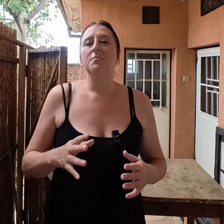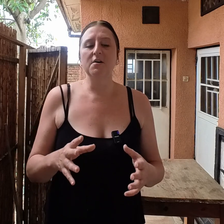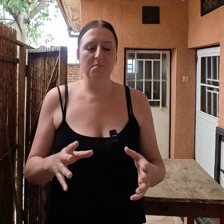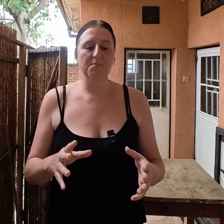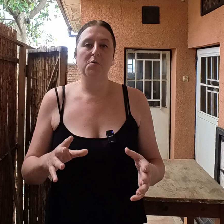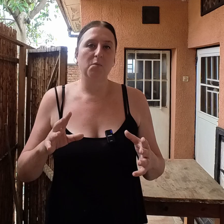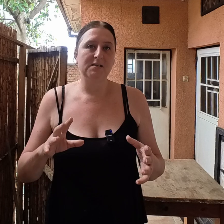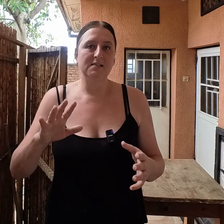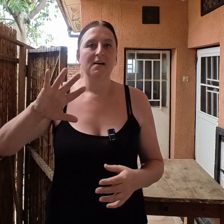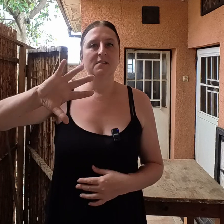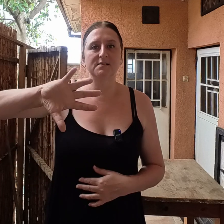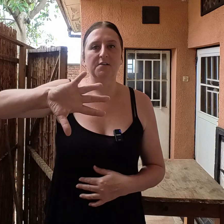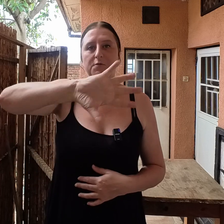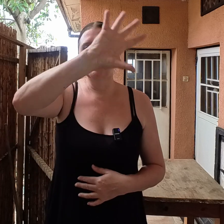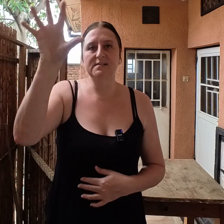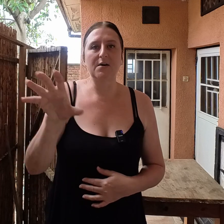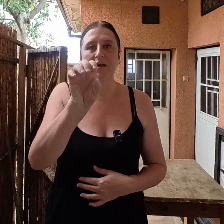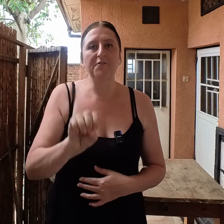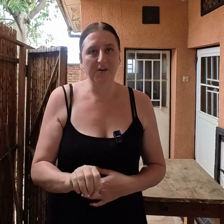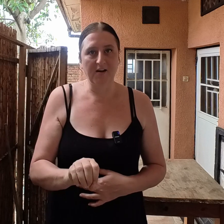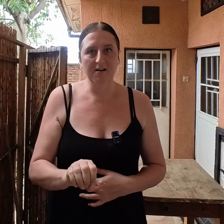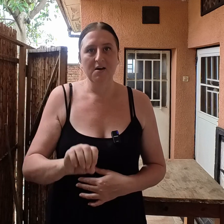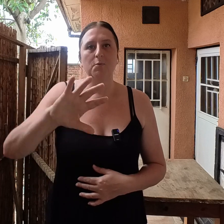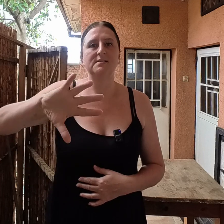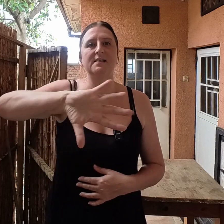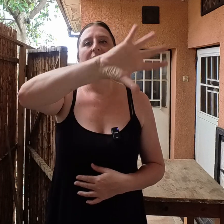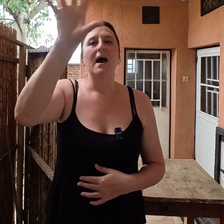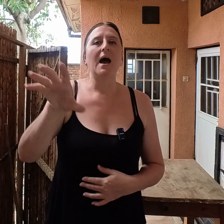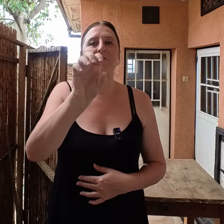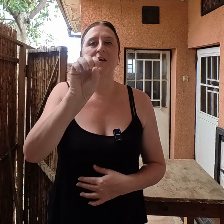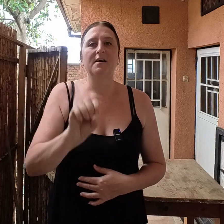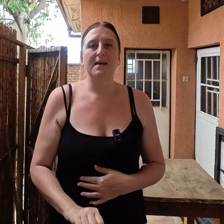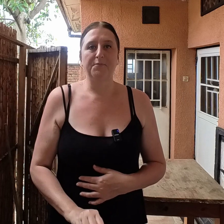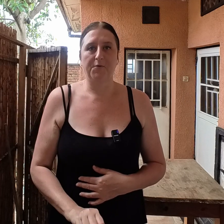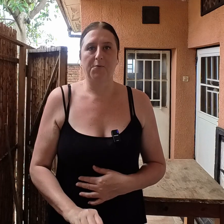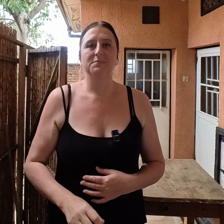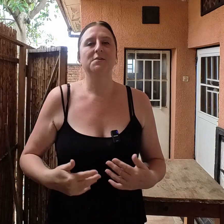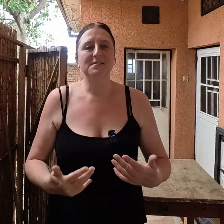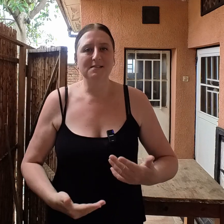You might remember when we did the sign for South Africa, we said 'Africa-yepfo.' So, it's